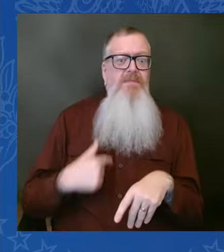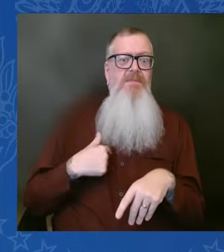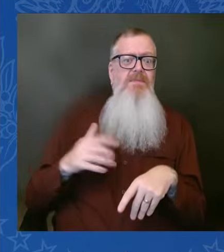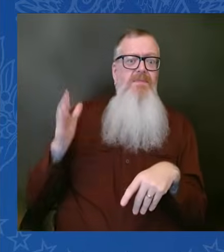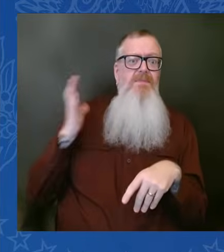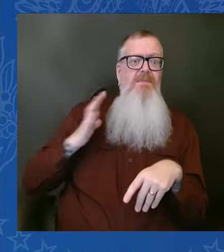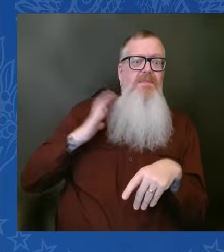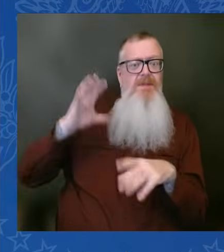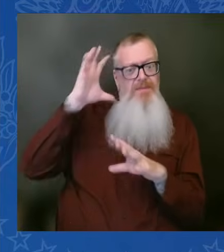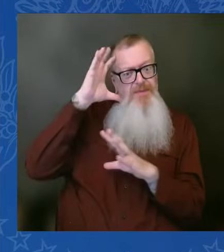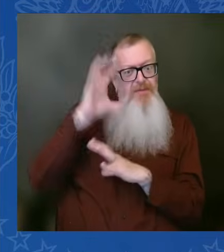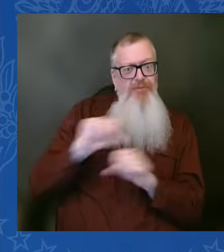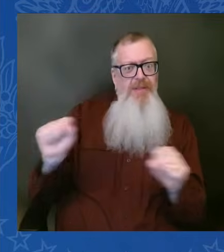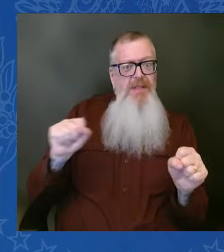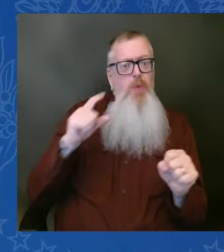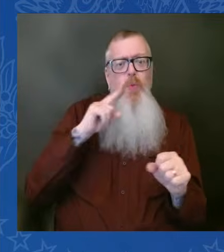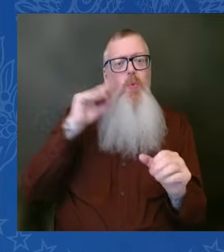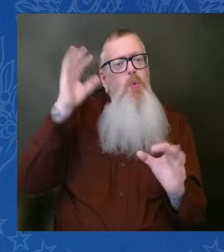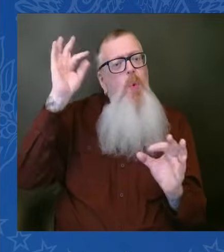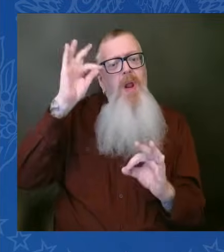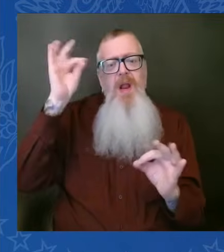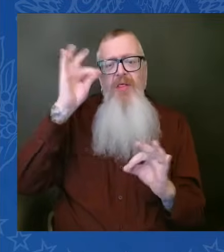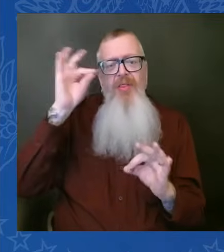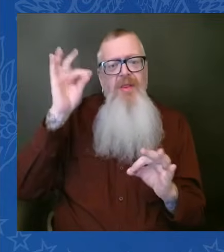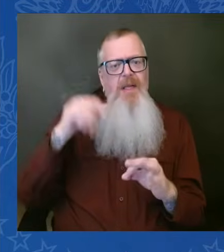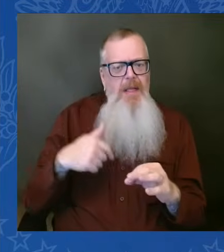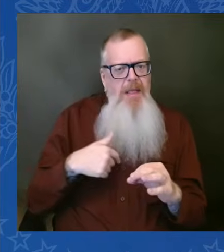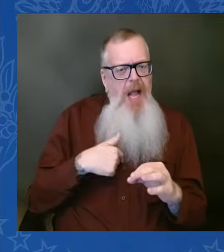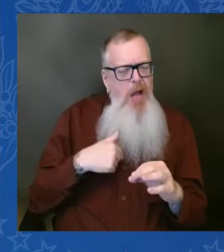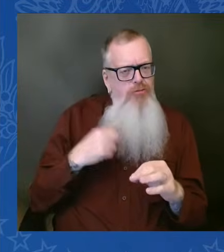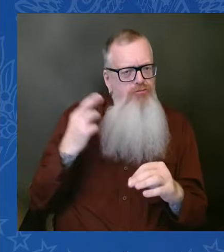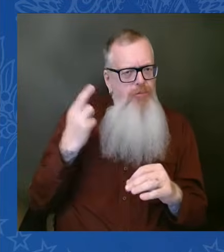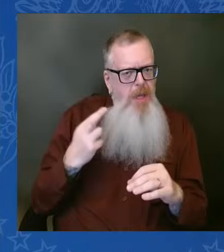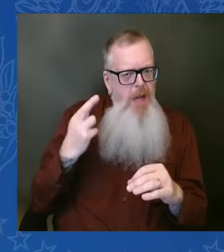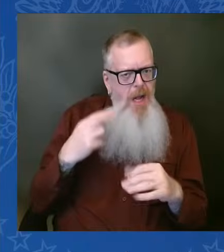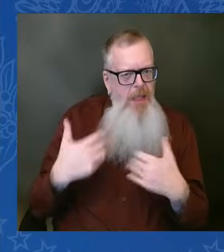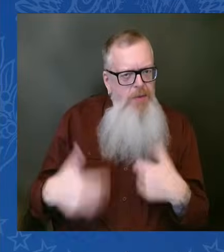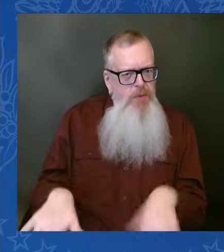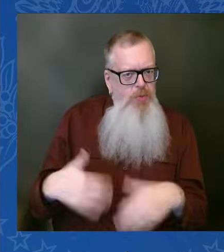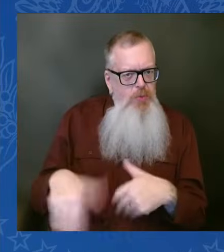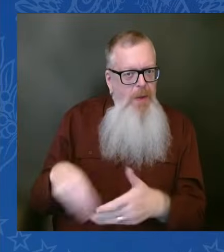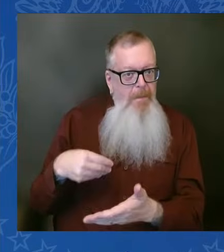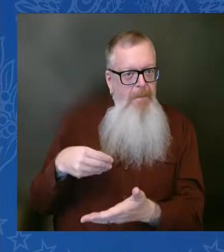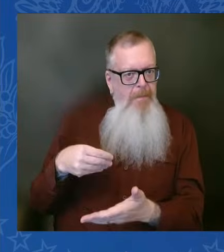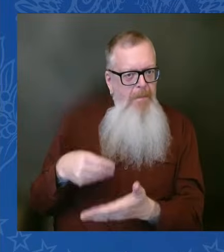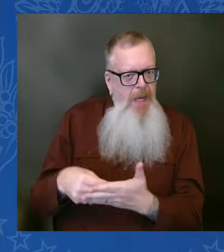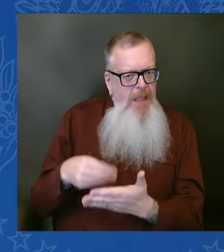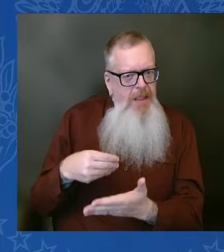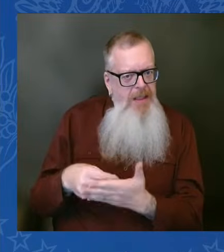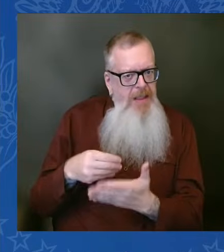It says that the money that a president authorizes, that Congress has spent, should be used by the president